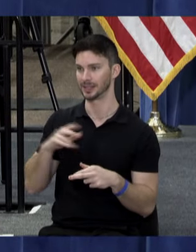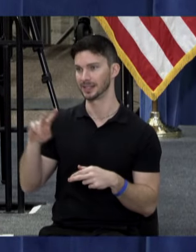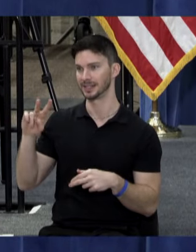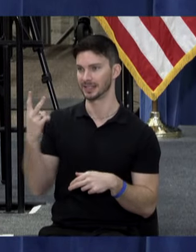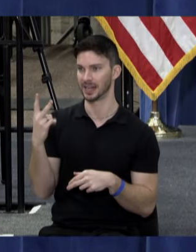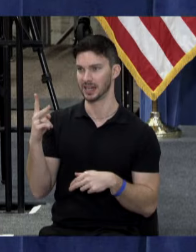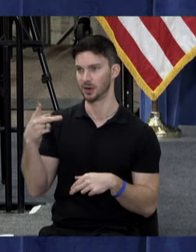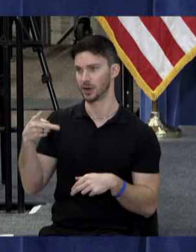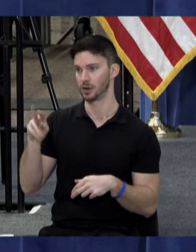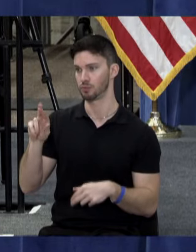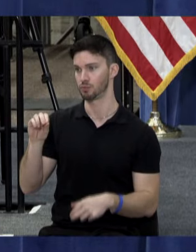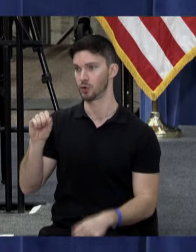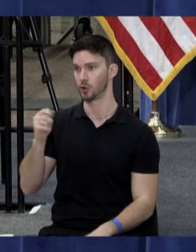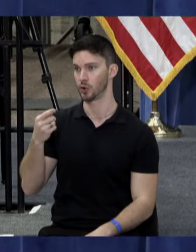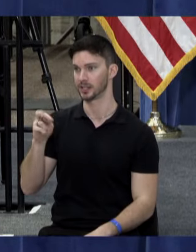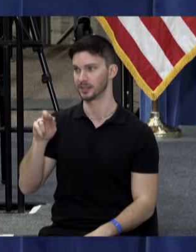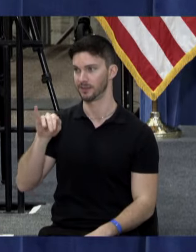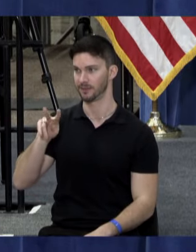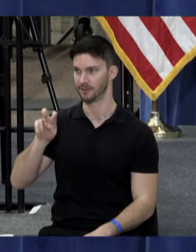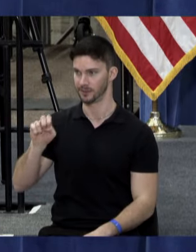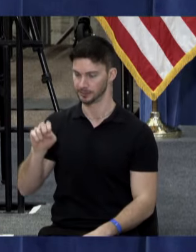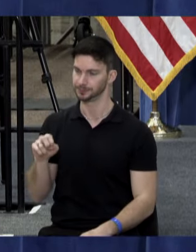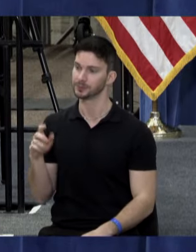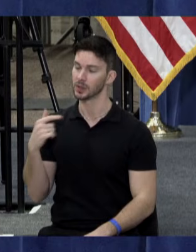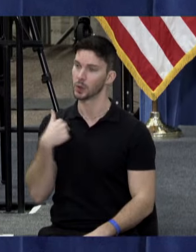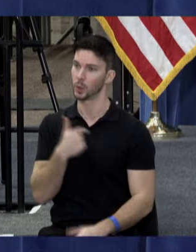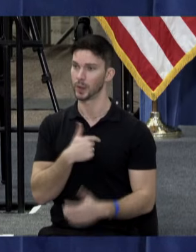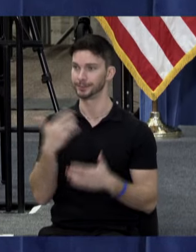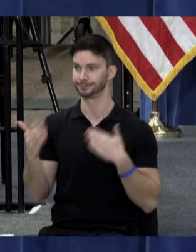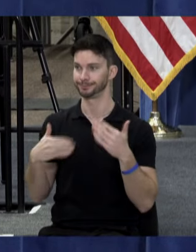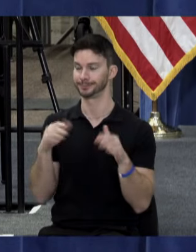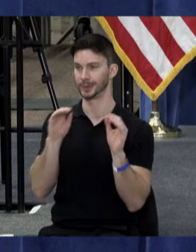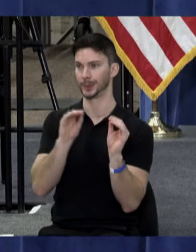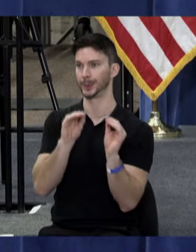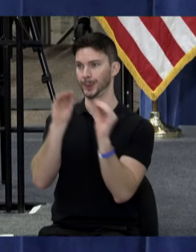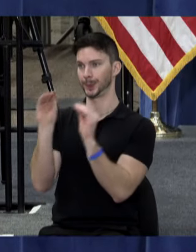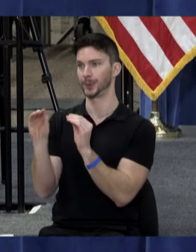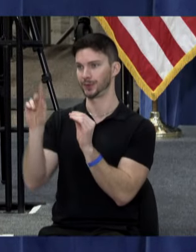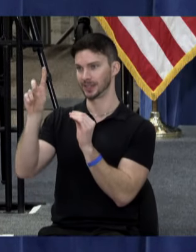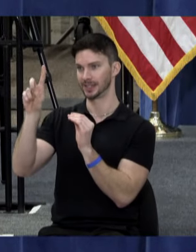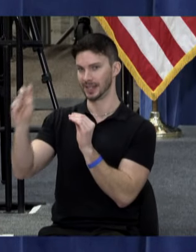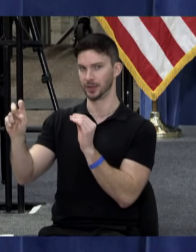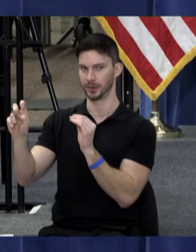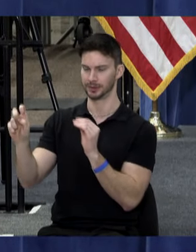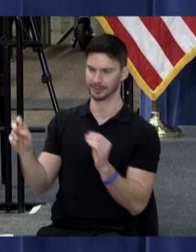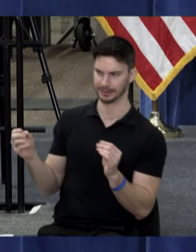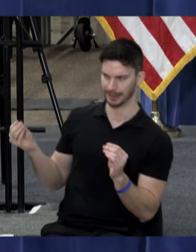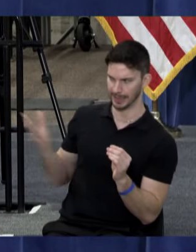So we ended up moving to Delaware because taxes were cheaper. Tell me when I have to cut it.